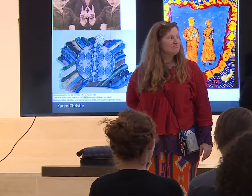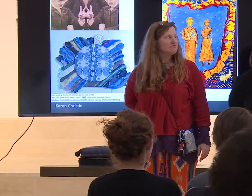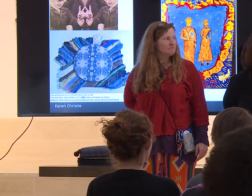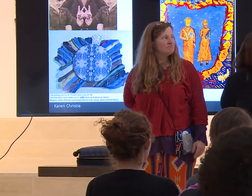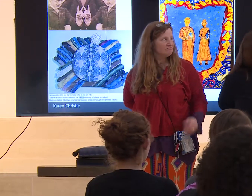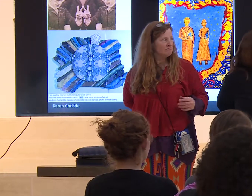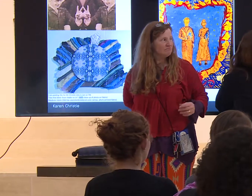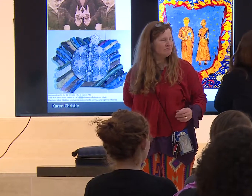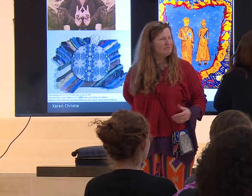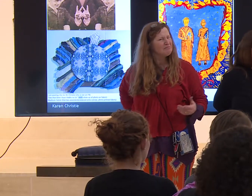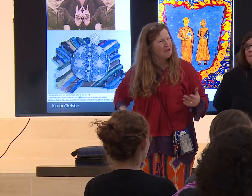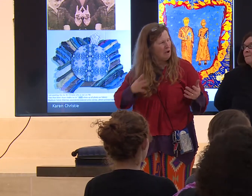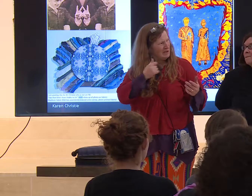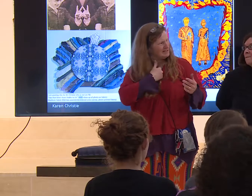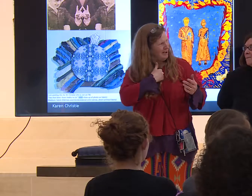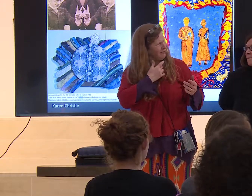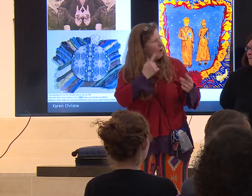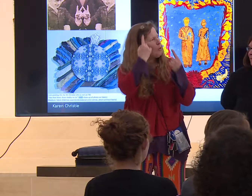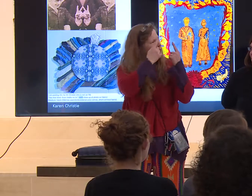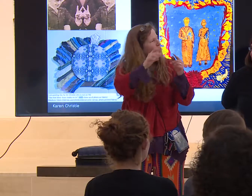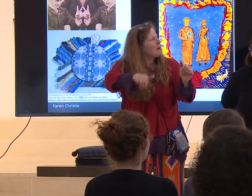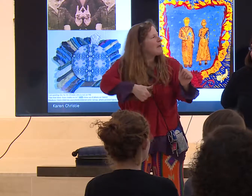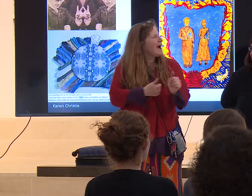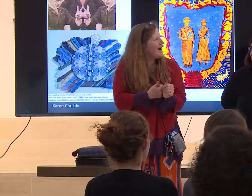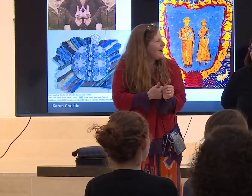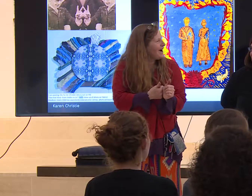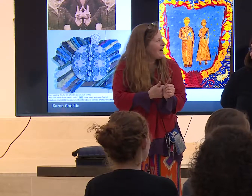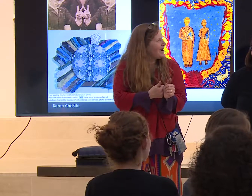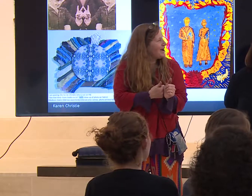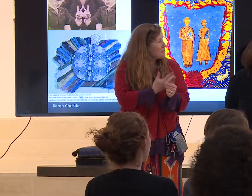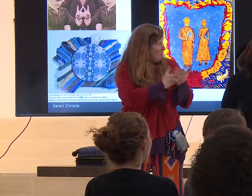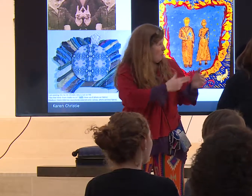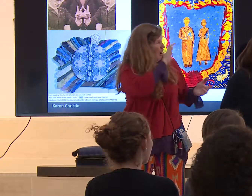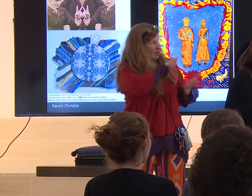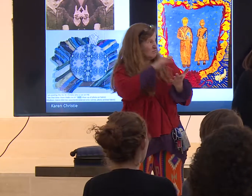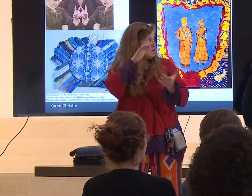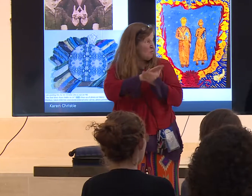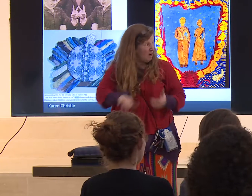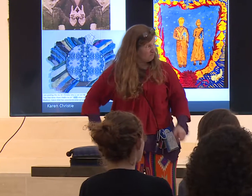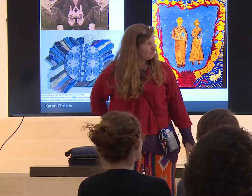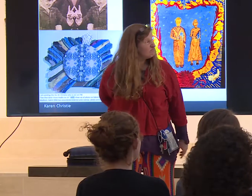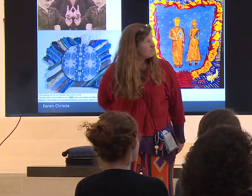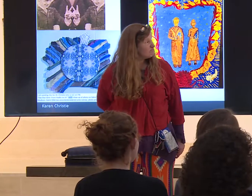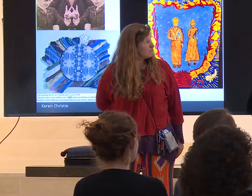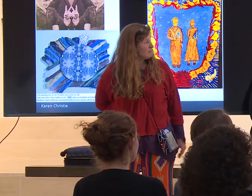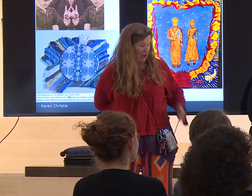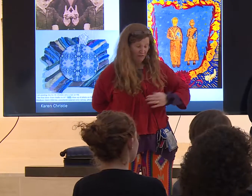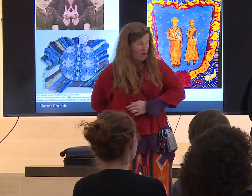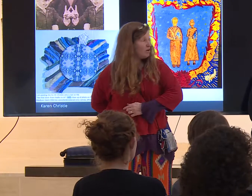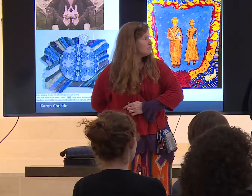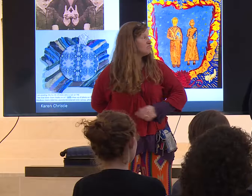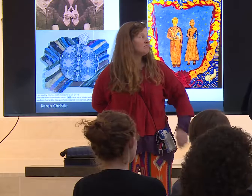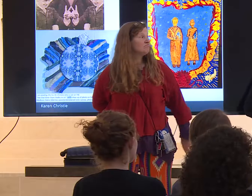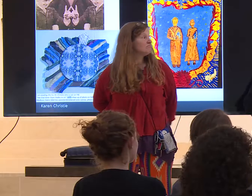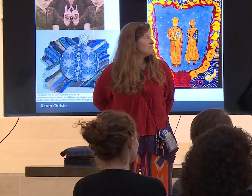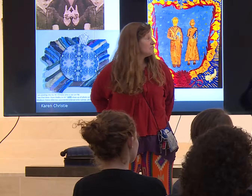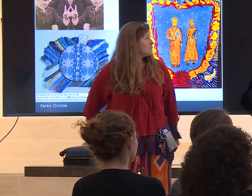So in the actual photograph, they're facing the front. This camera can see their faces, but I've taken that conception and I've flipped it around so I can imagine